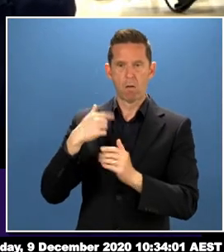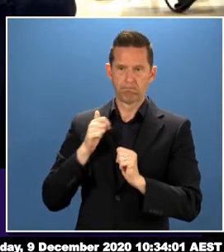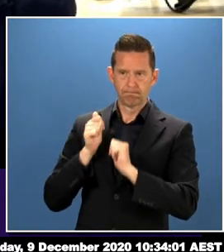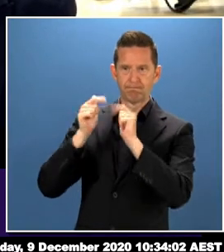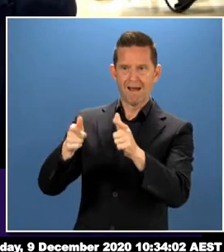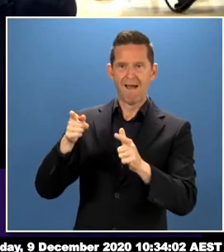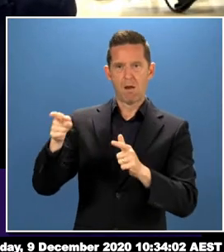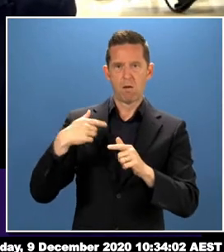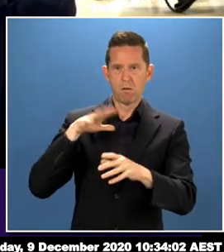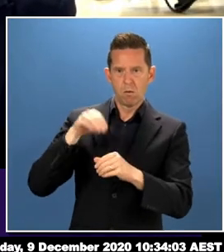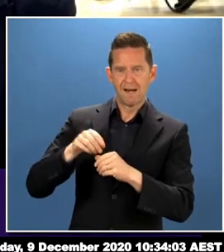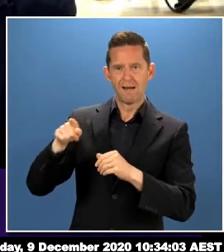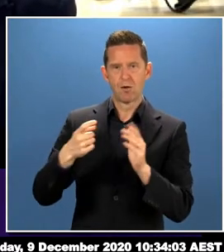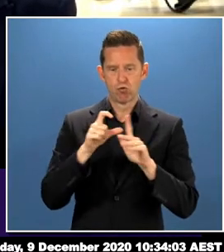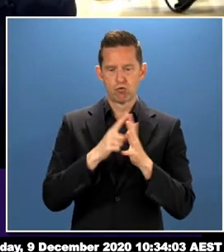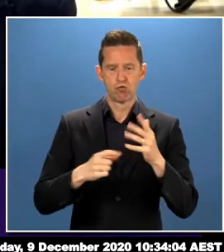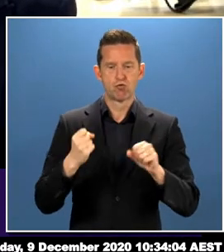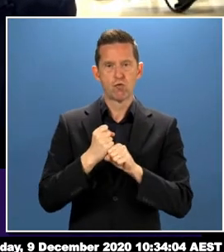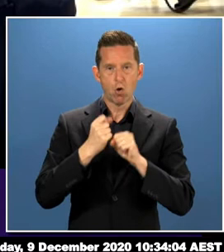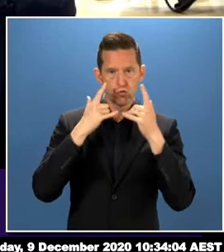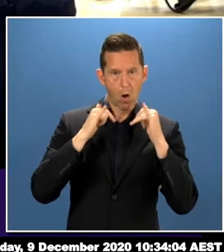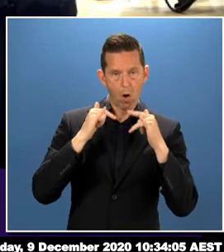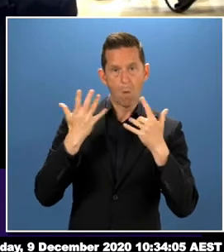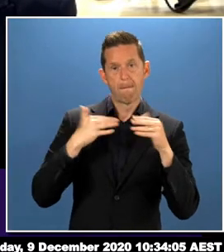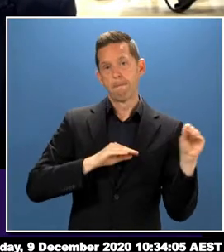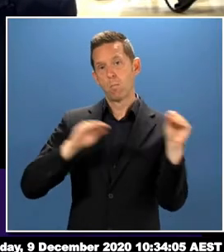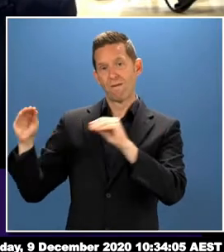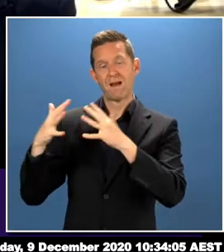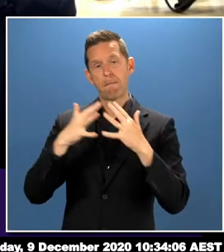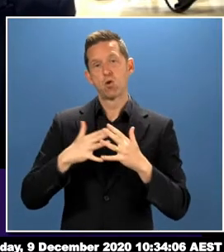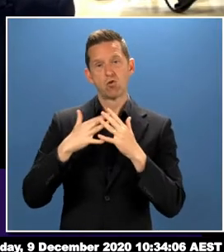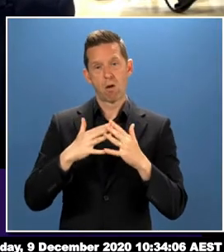But it meant that I had to move over to Philadelphia for six weeks and,